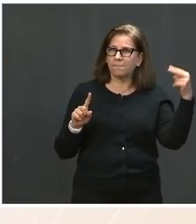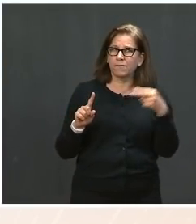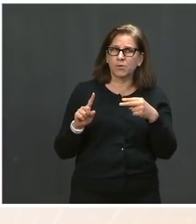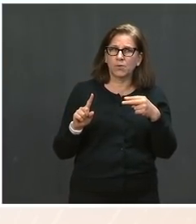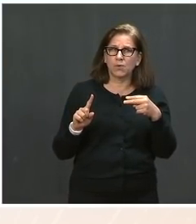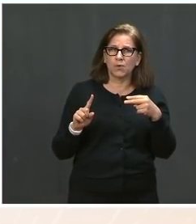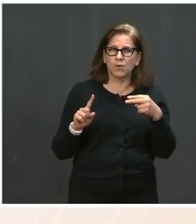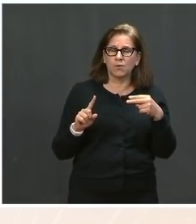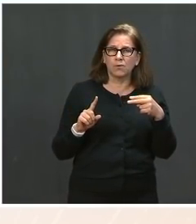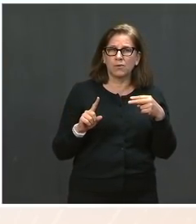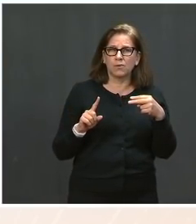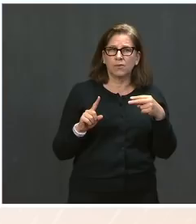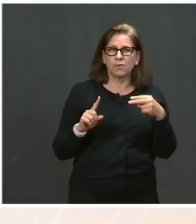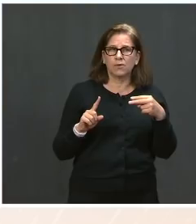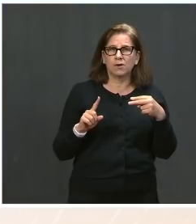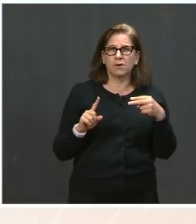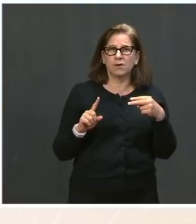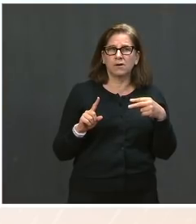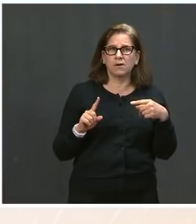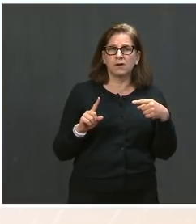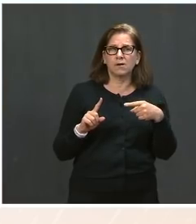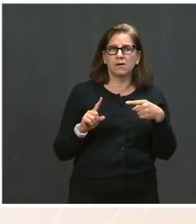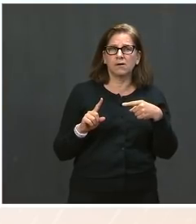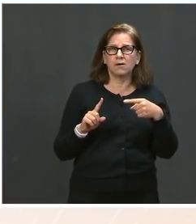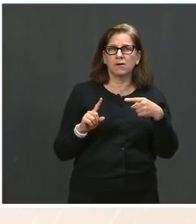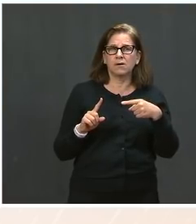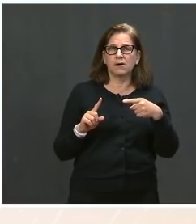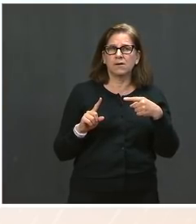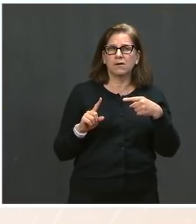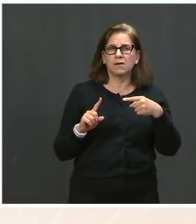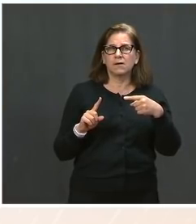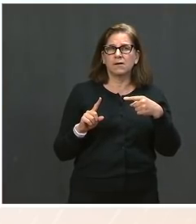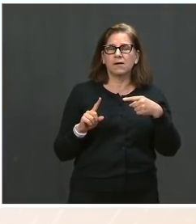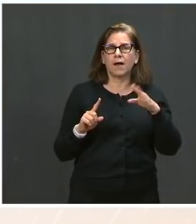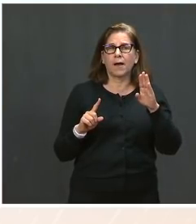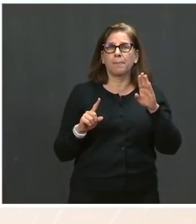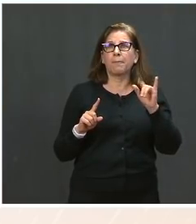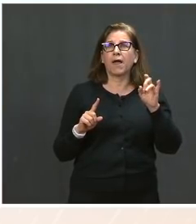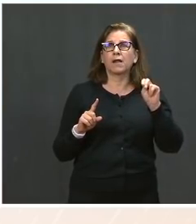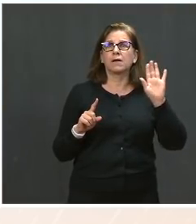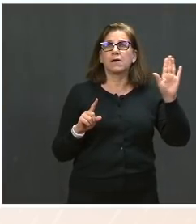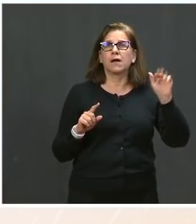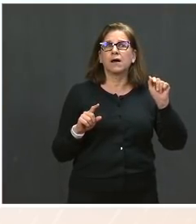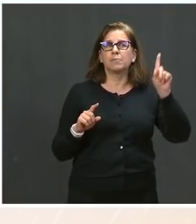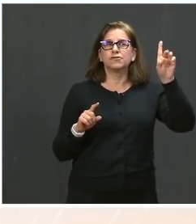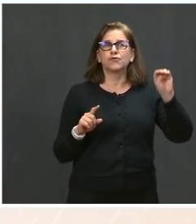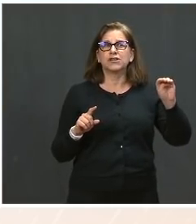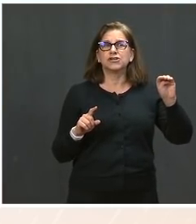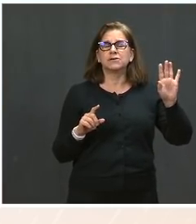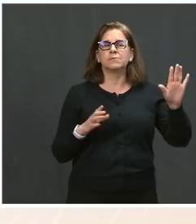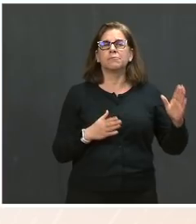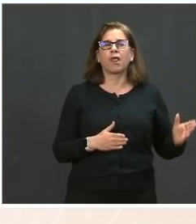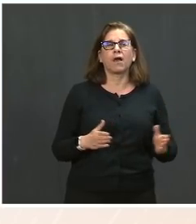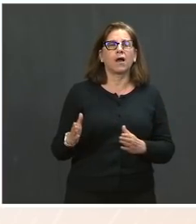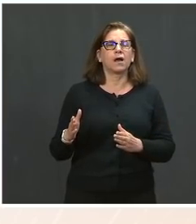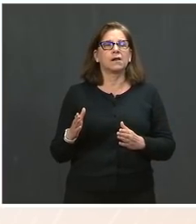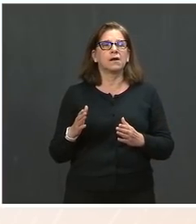Where does the Biden administration plan to store the nation's spent radioactive nuclear fuel? And what's the ongoing process of that review?